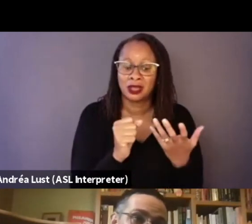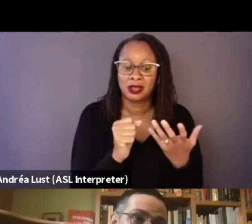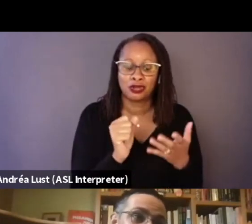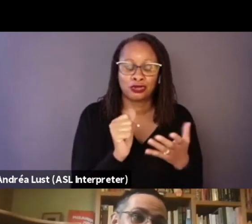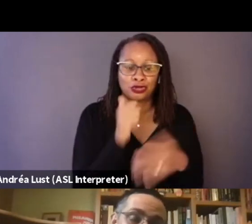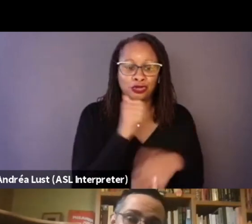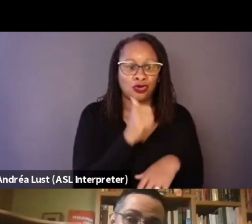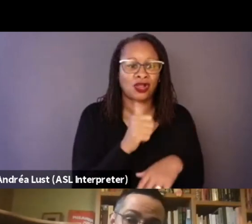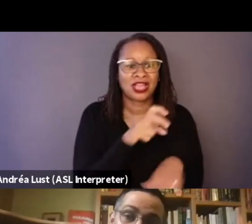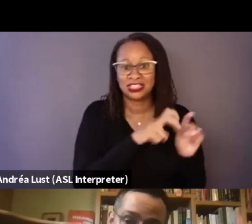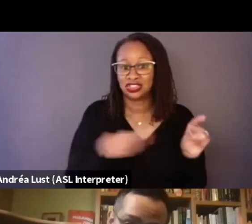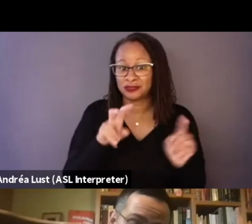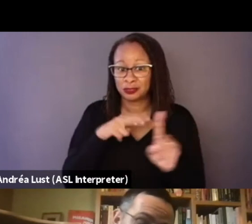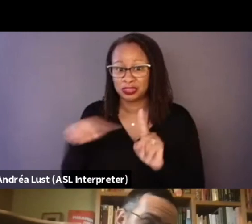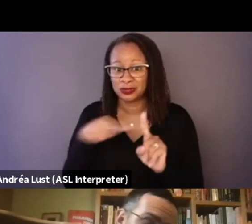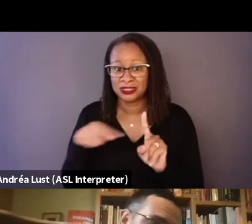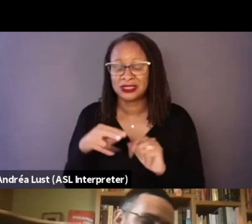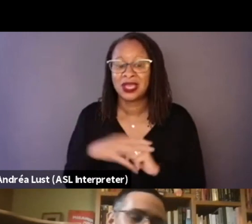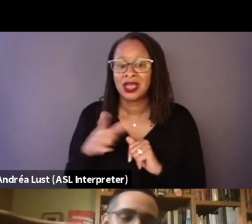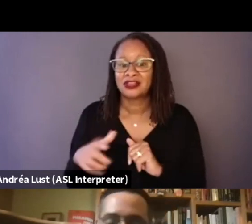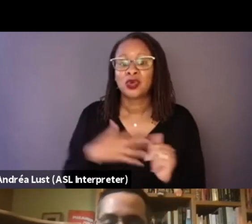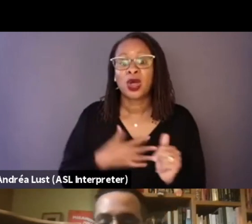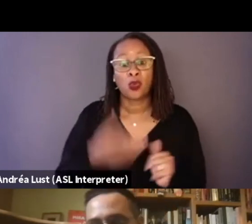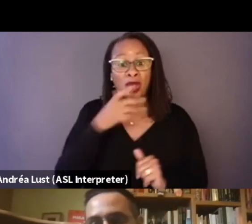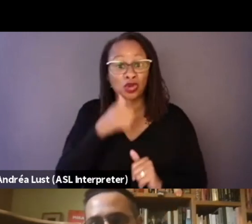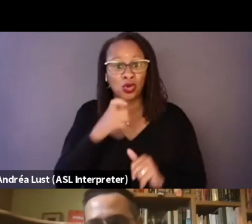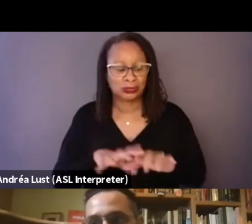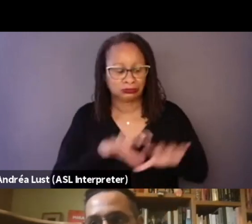who begins to subsume her life. And it becomes a little bit of a meditation